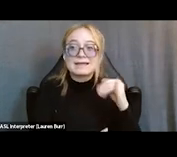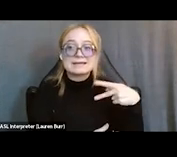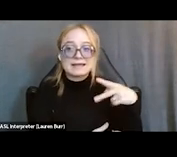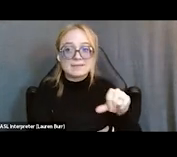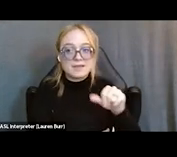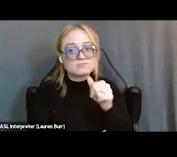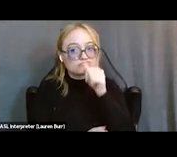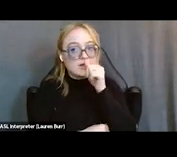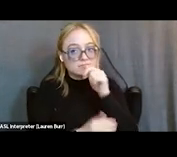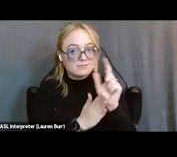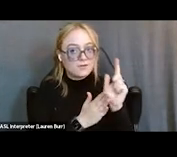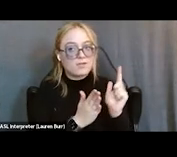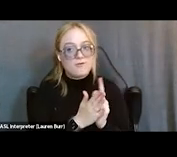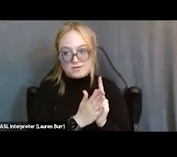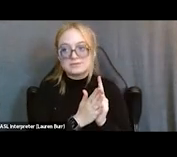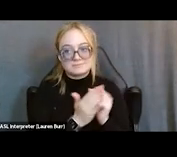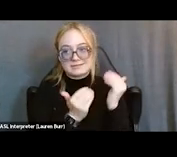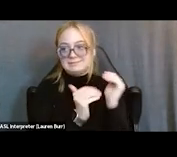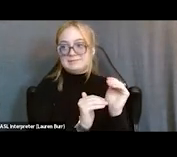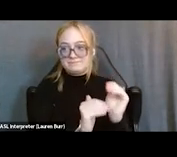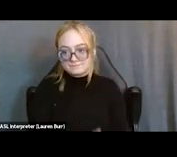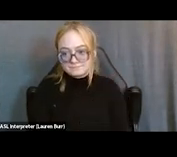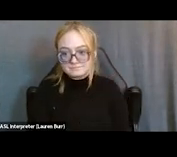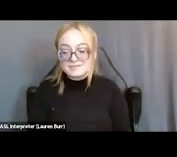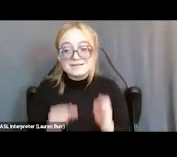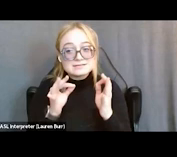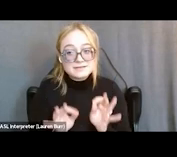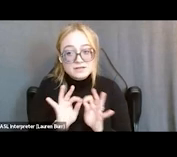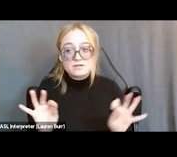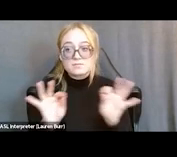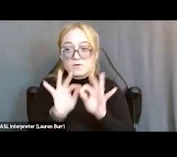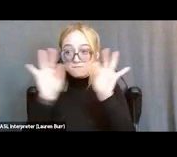It's definitely important to get forms sent to us timely